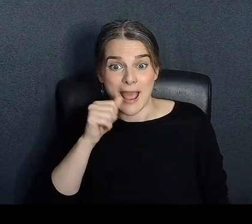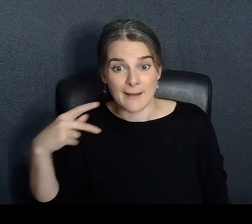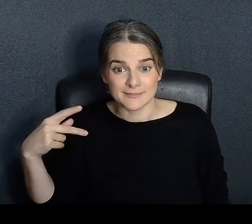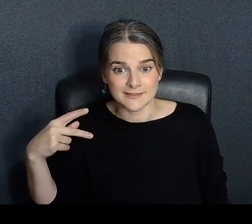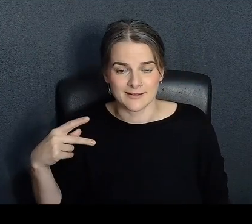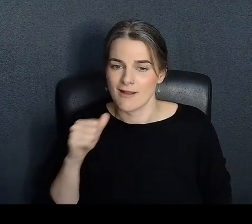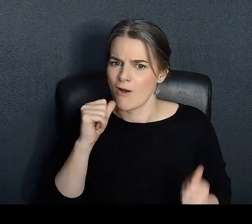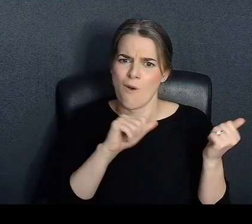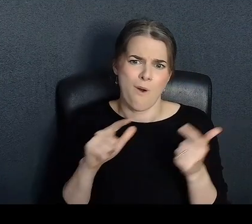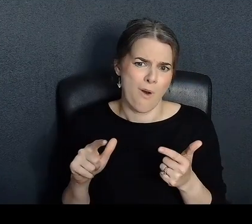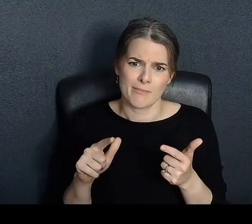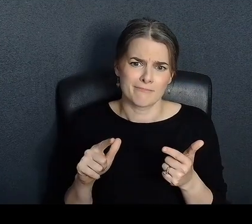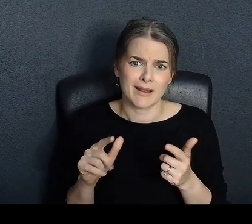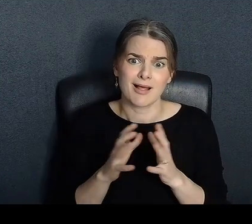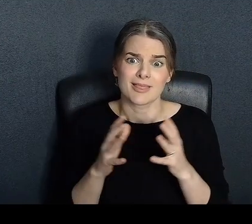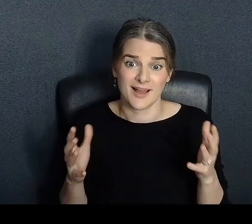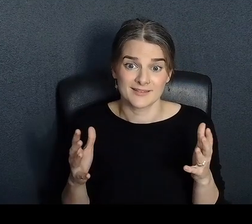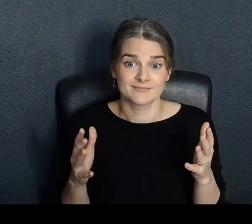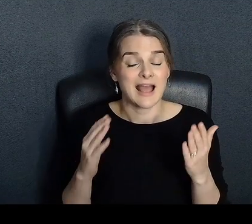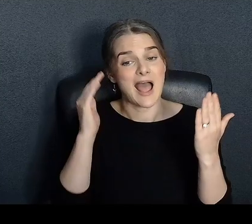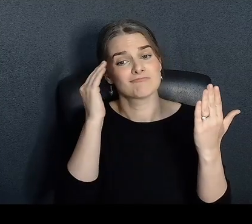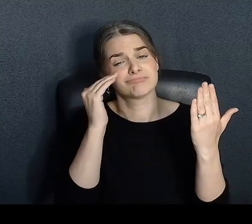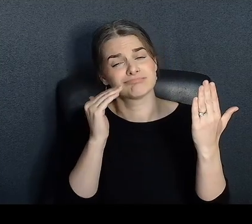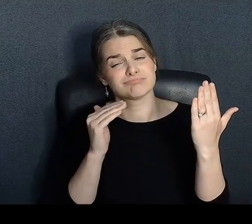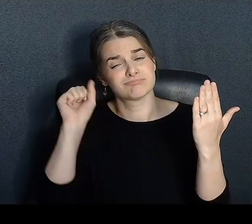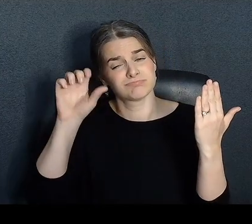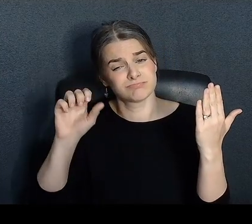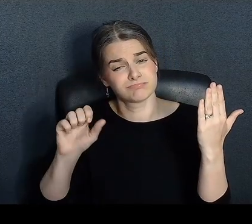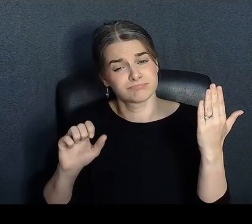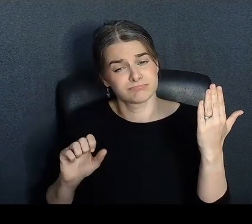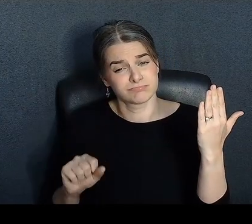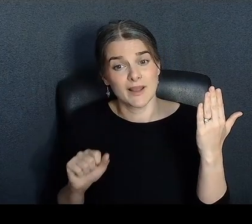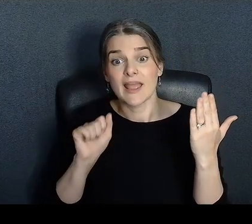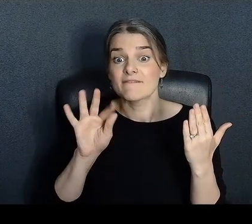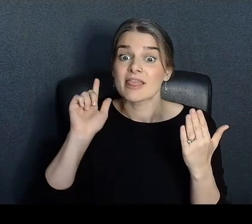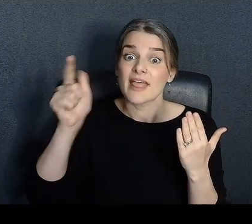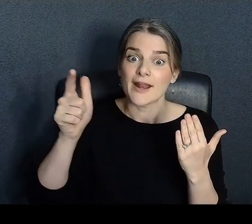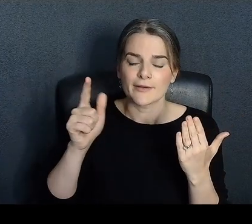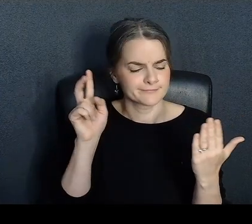I listed them just in case you wanted to do research later.